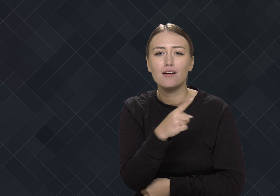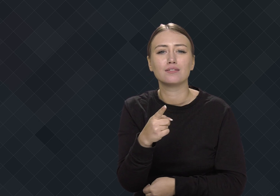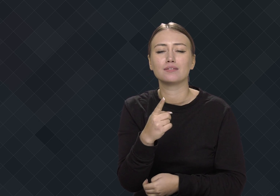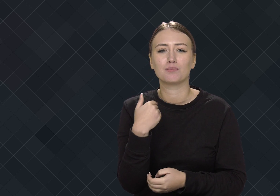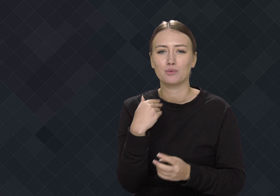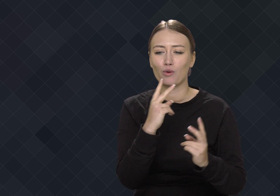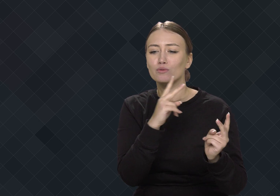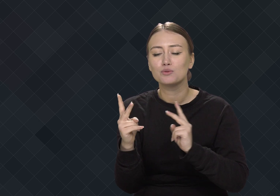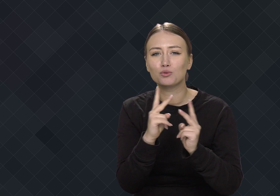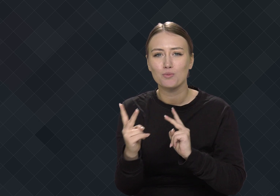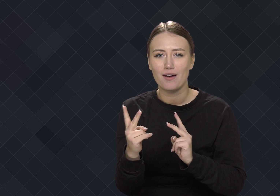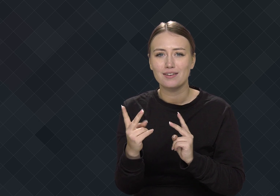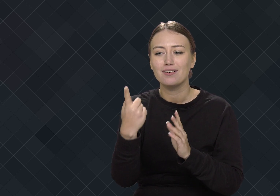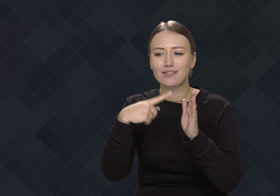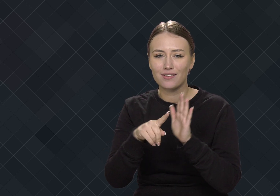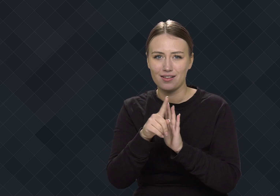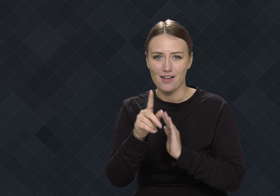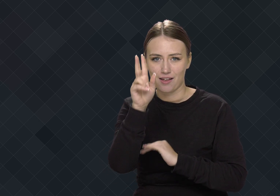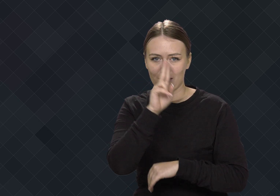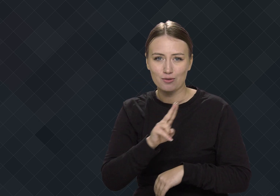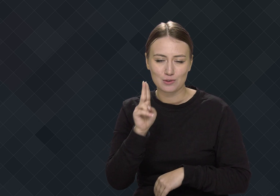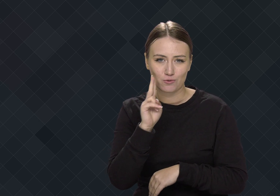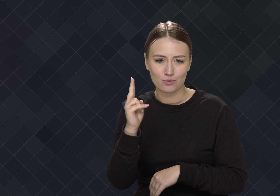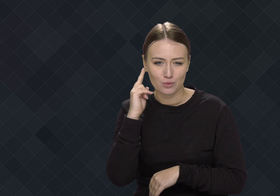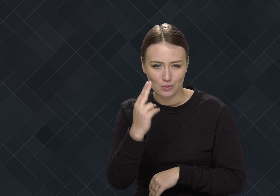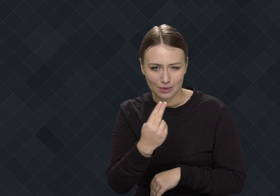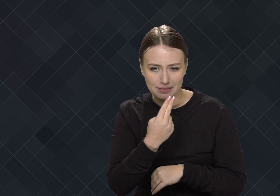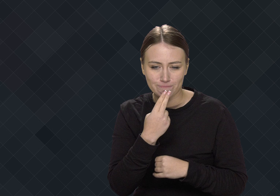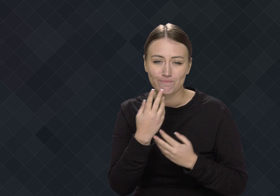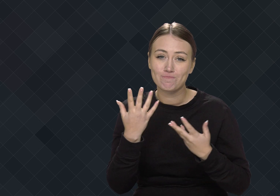have been interpreters for their deaf parents.